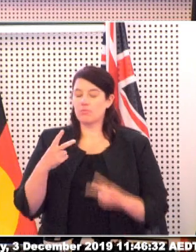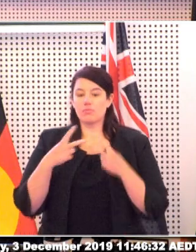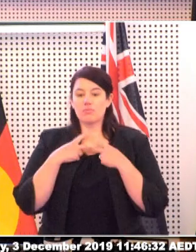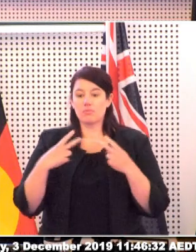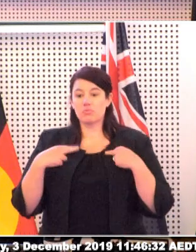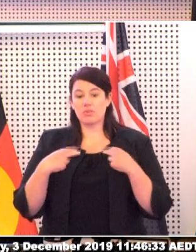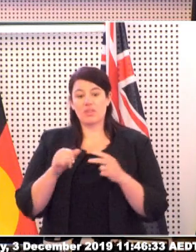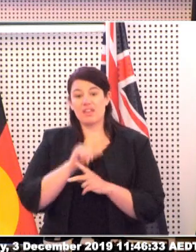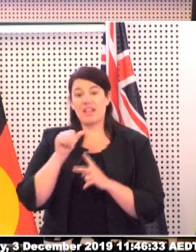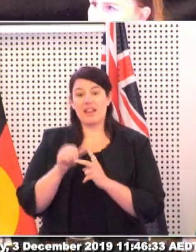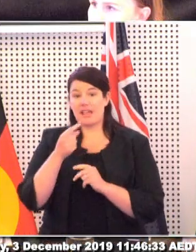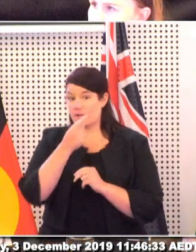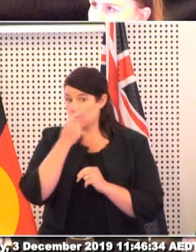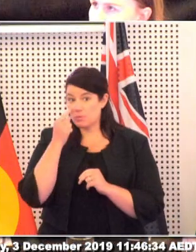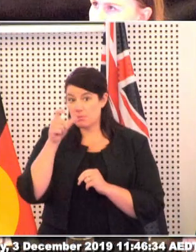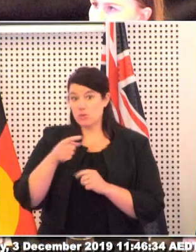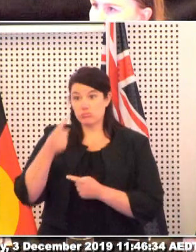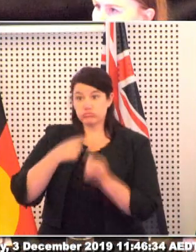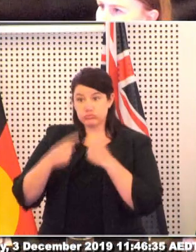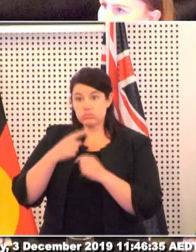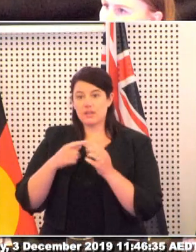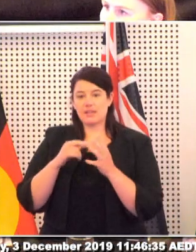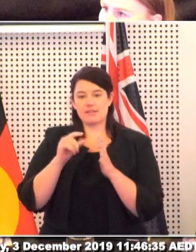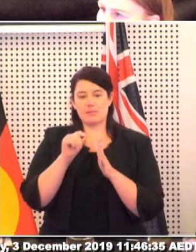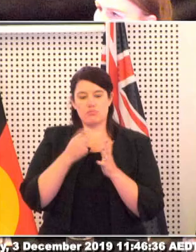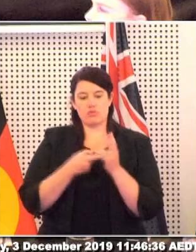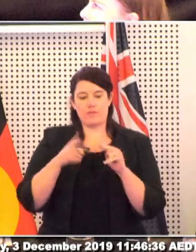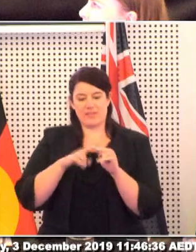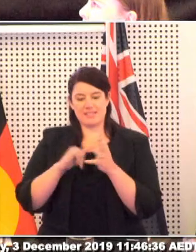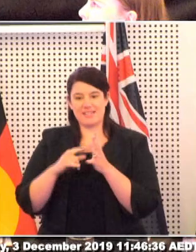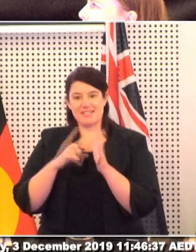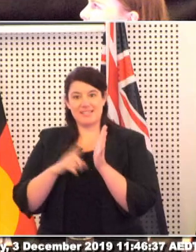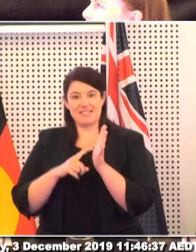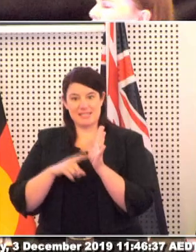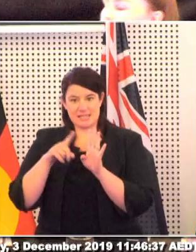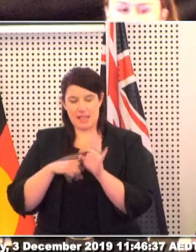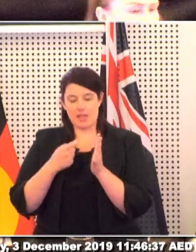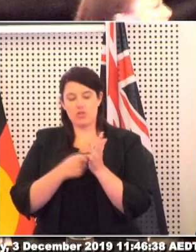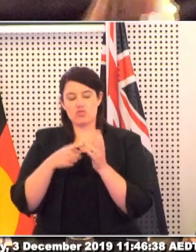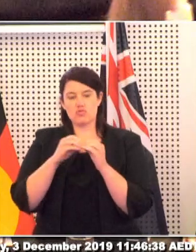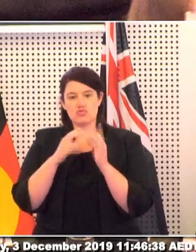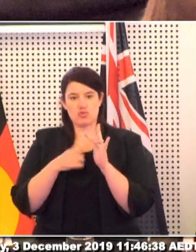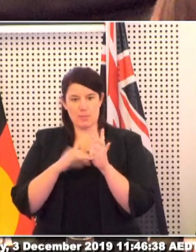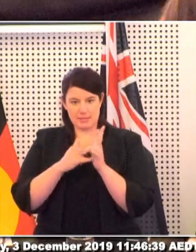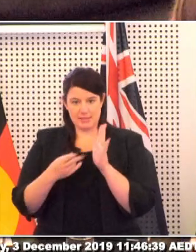The next witness is Professor Sally Robinson. And Mr Harding is taking Professor Robinson. Yes.